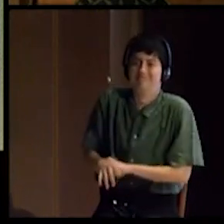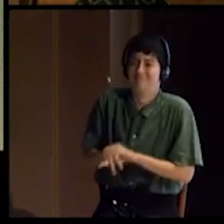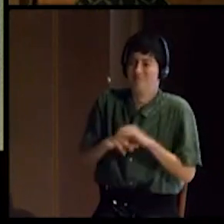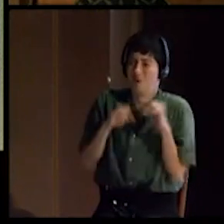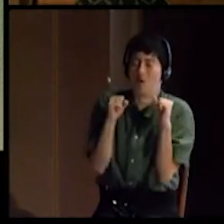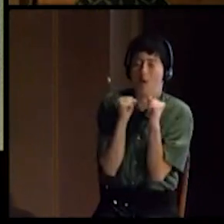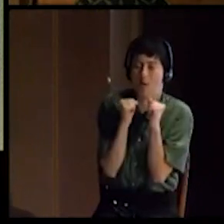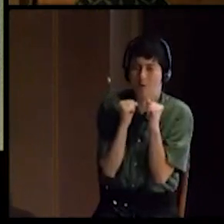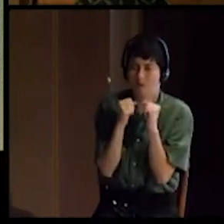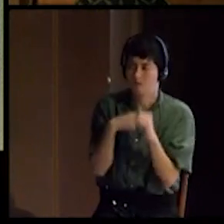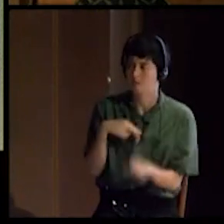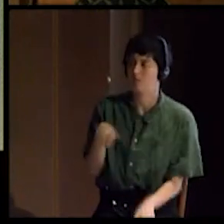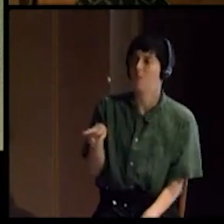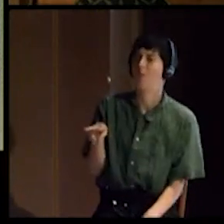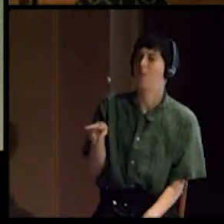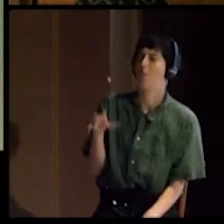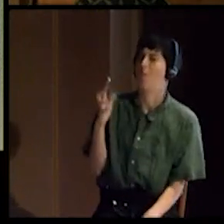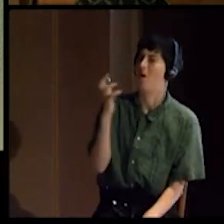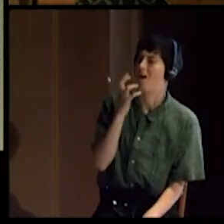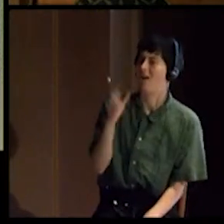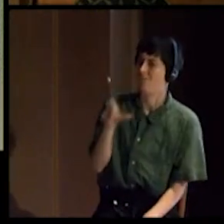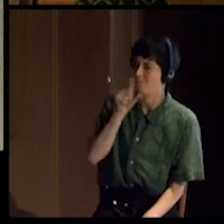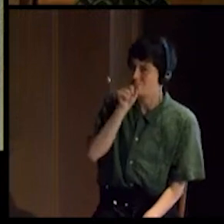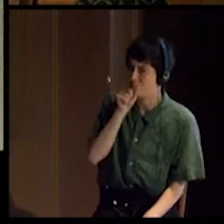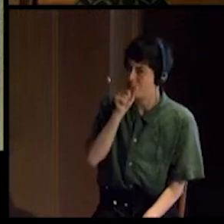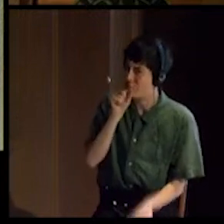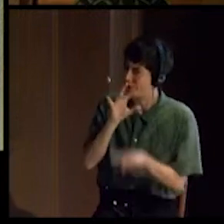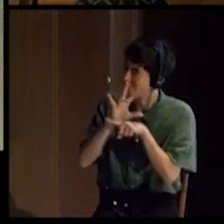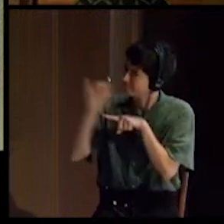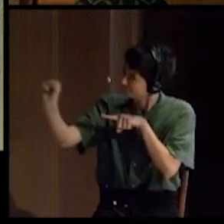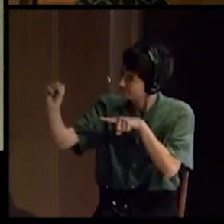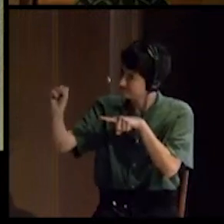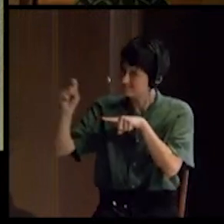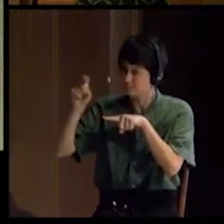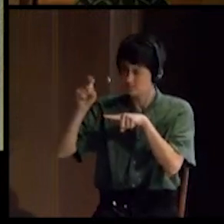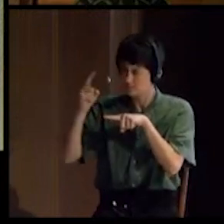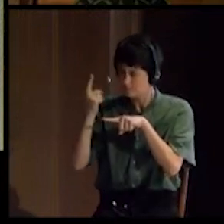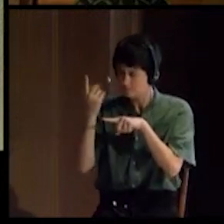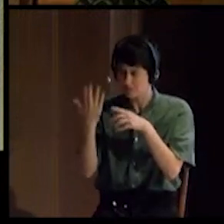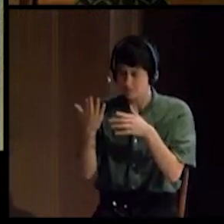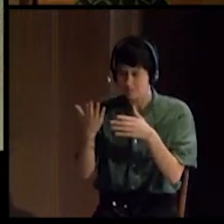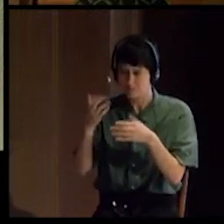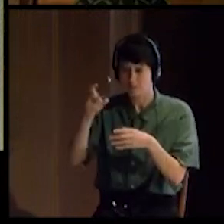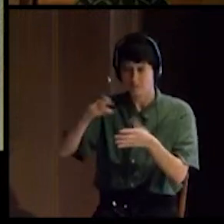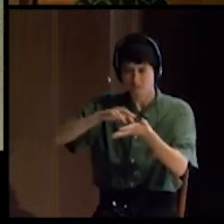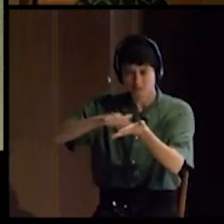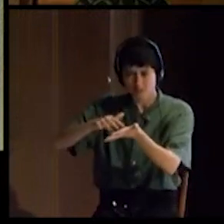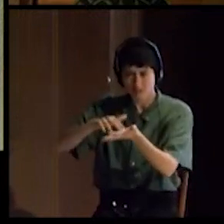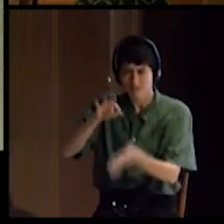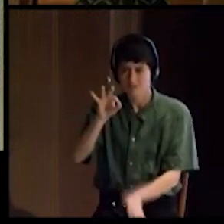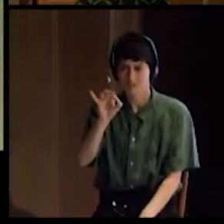with it, probably." And so I made a mental note that I needed to study feathers. I obviously couldn't make a physical note